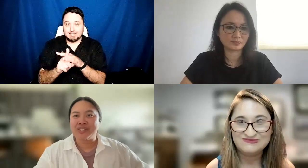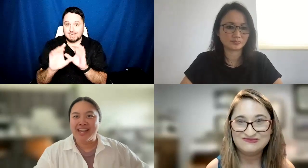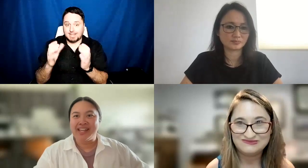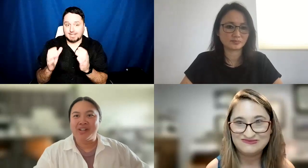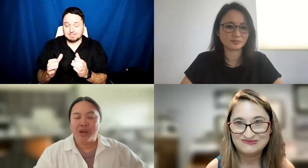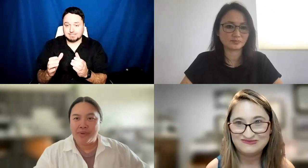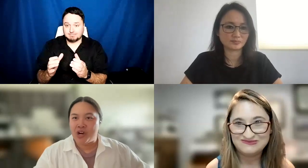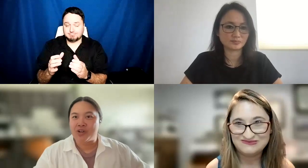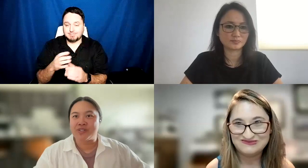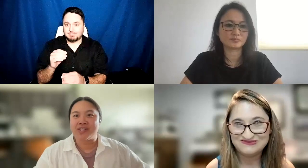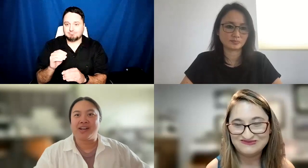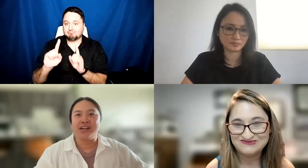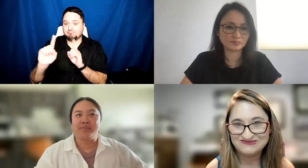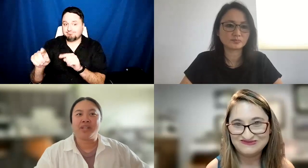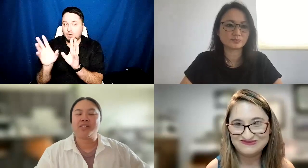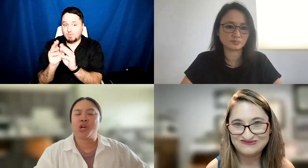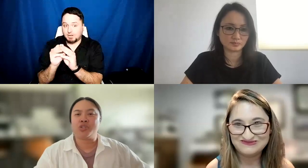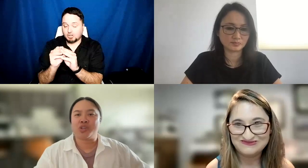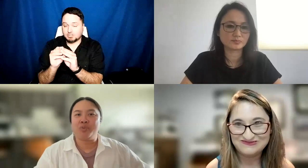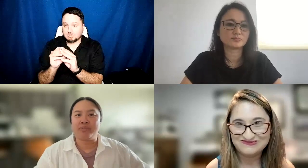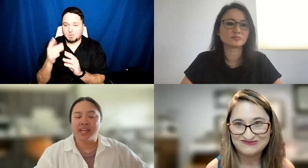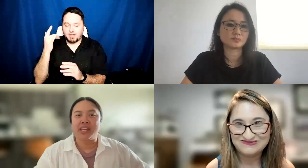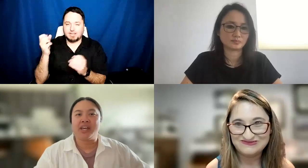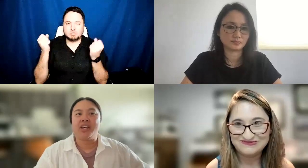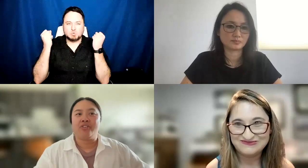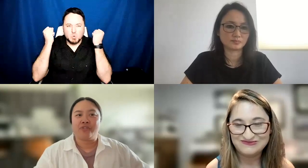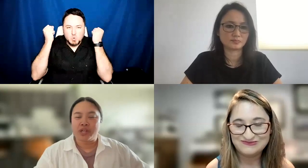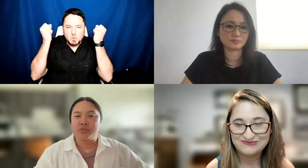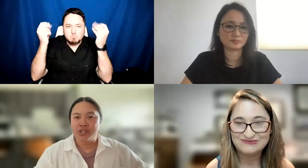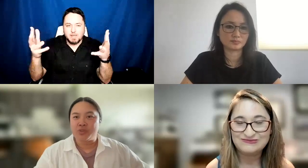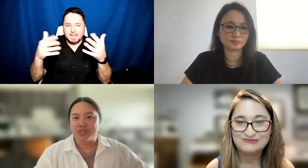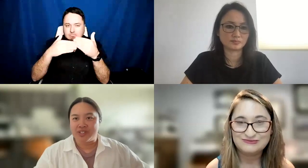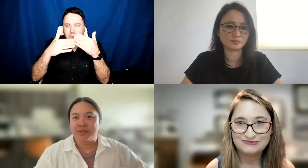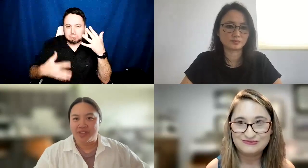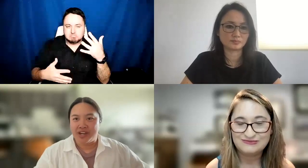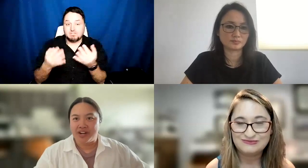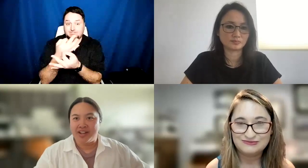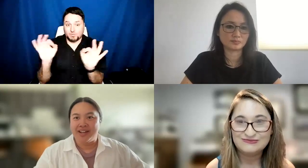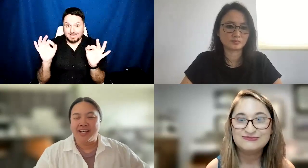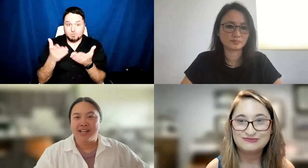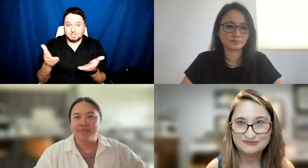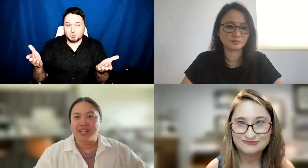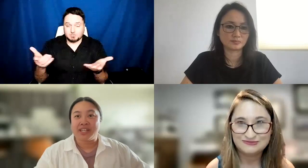and to attend webinars. Because there are so many free resources out there